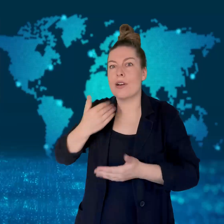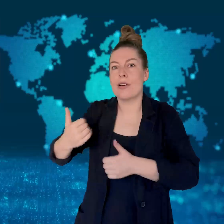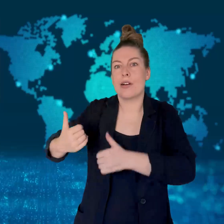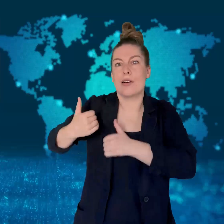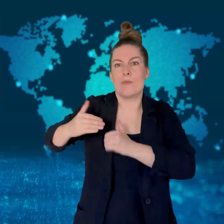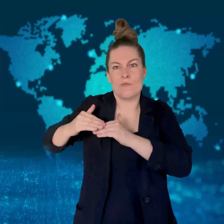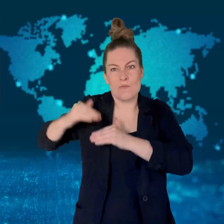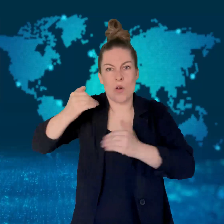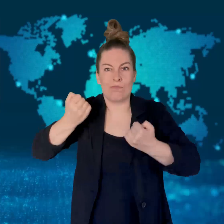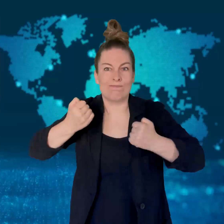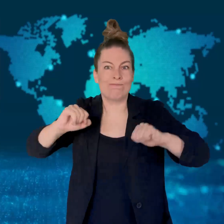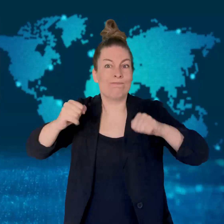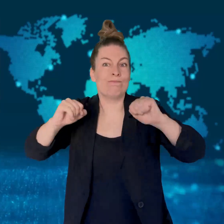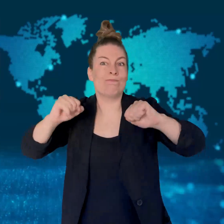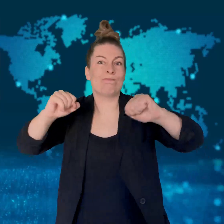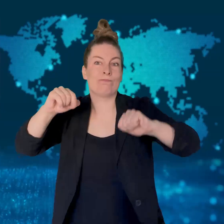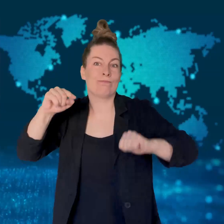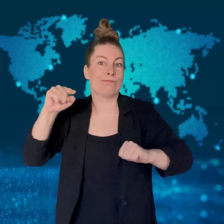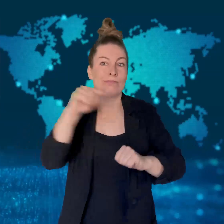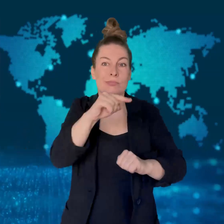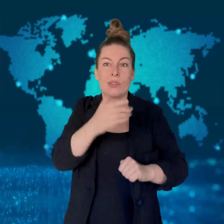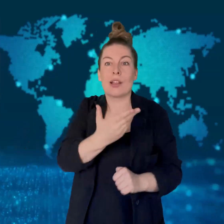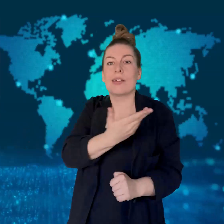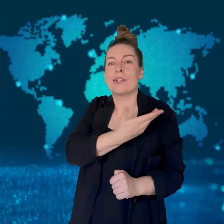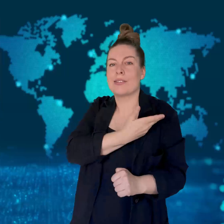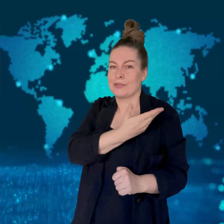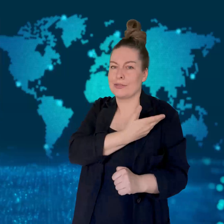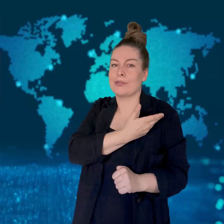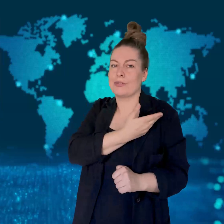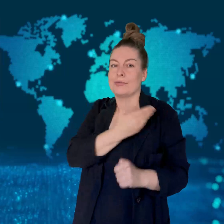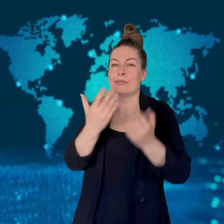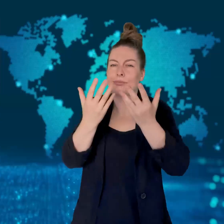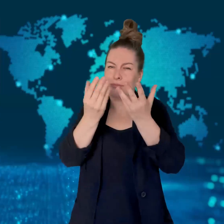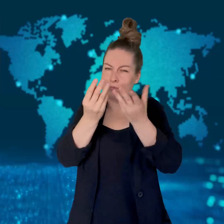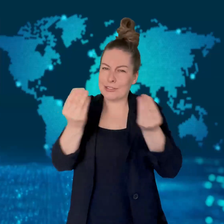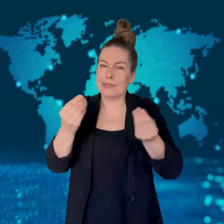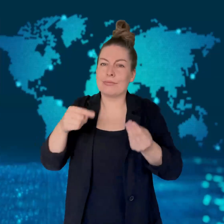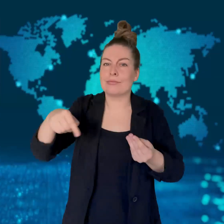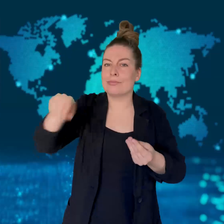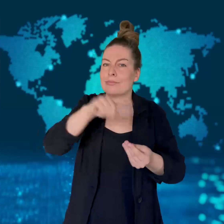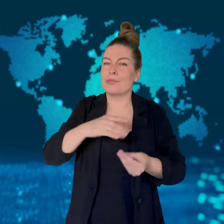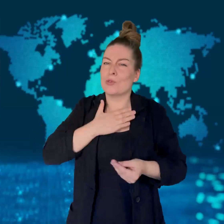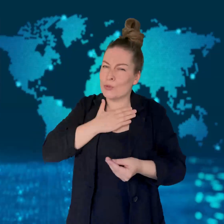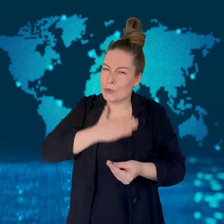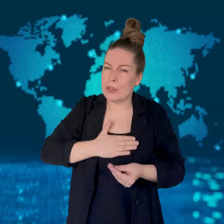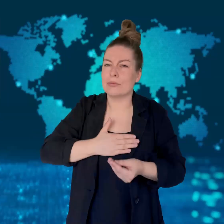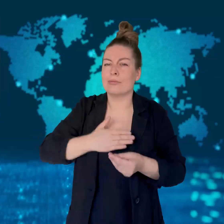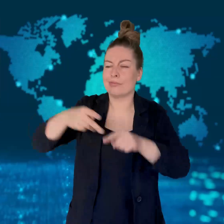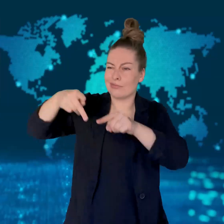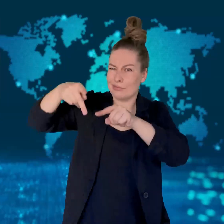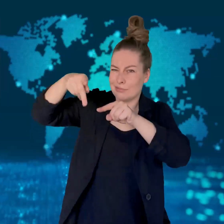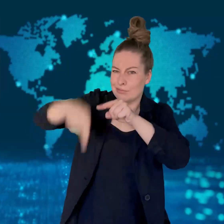Some are asking their universities to cut ties with weapons or